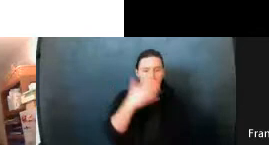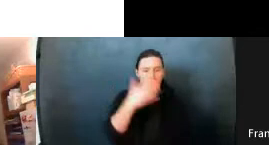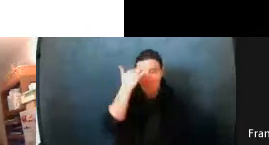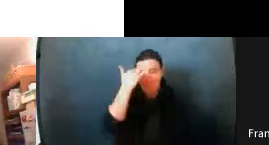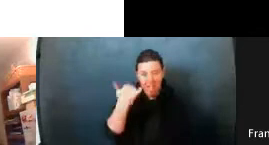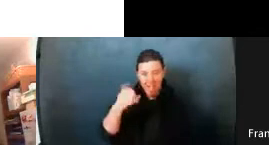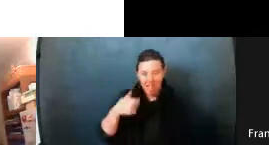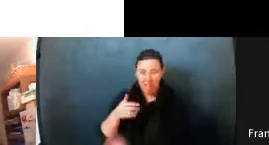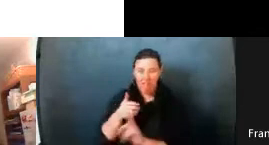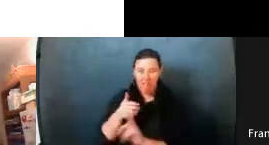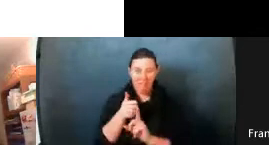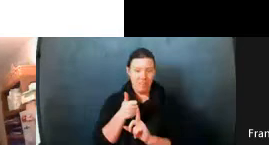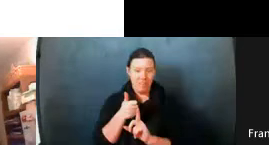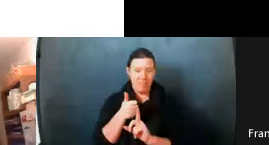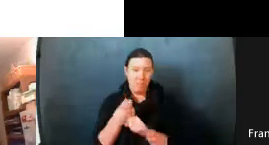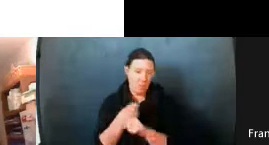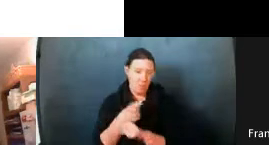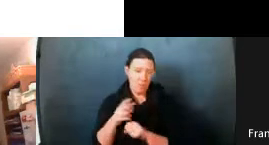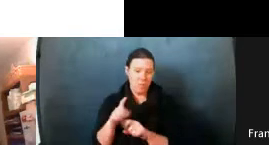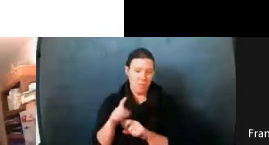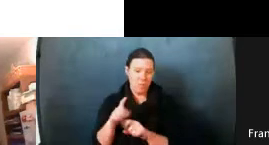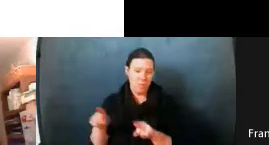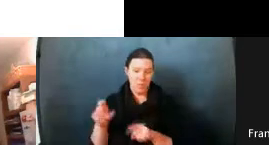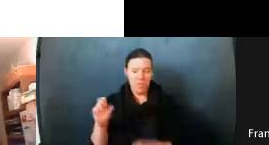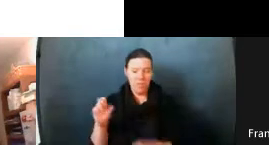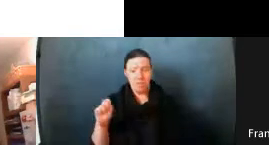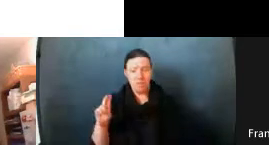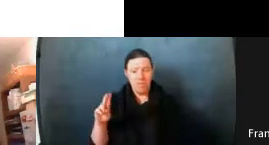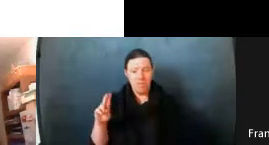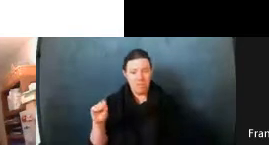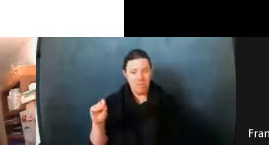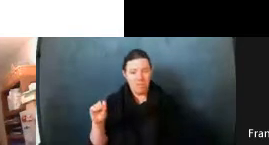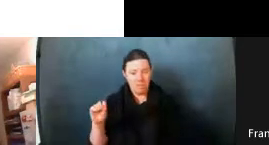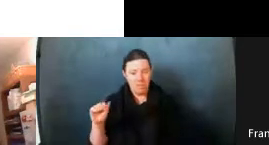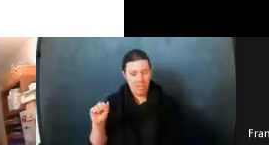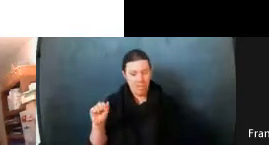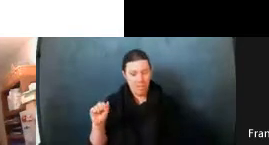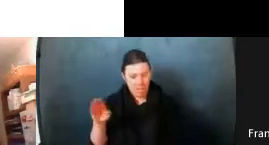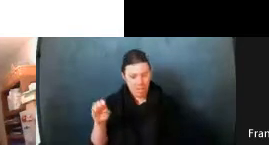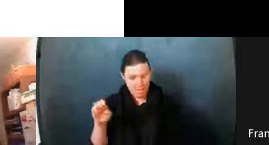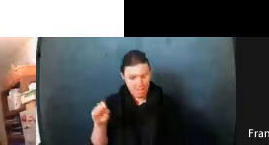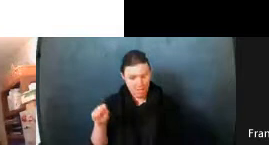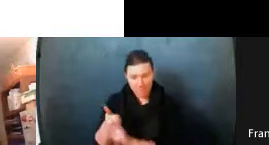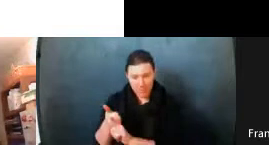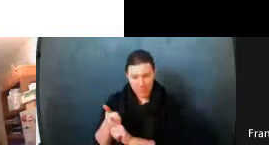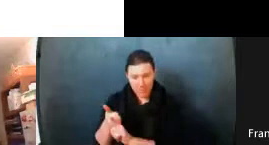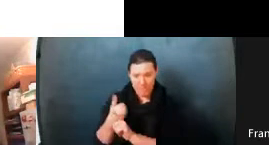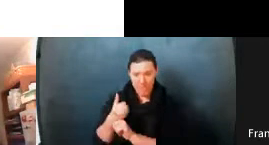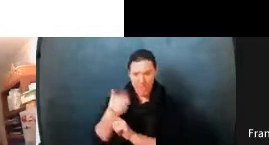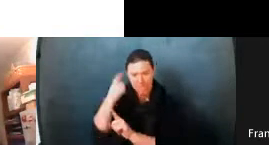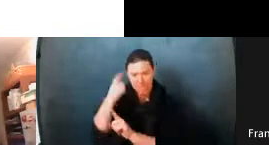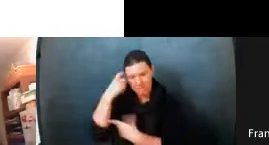because they use substances and they have mental health issues. And it feels, I think training is really good,